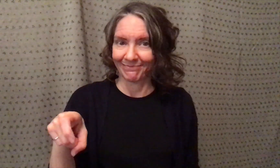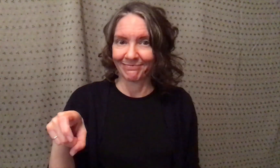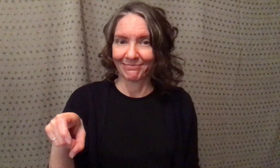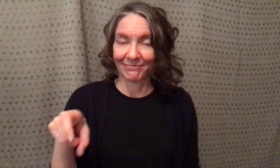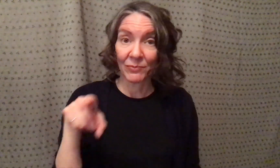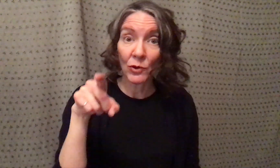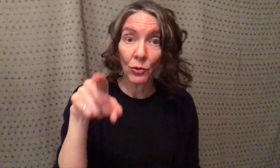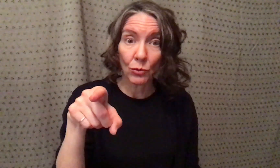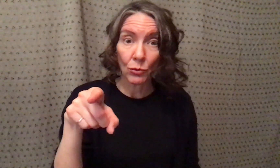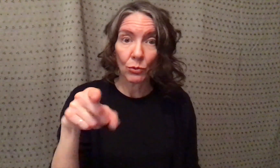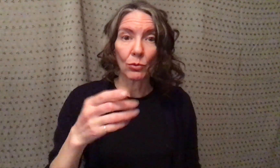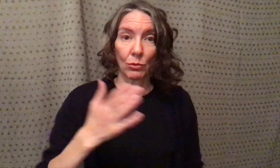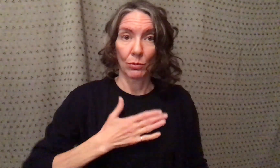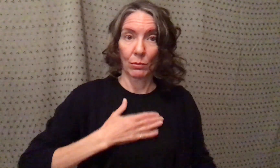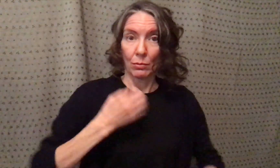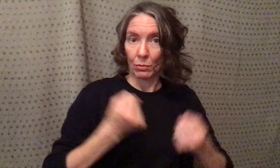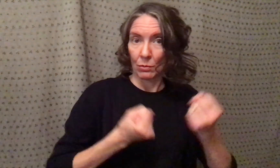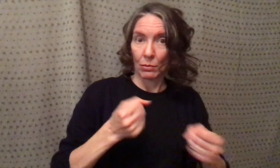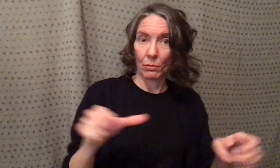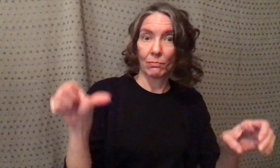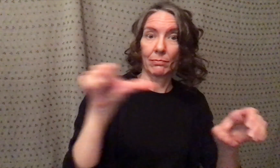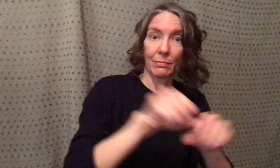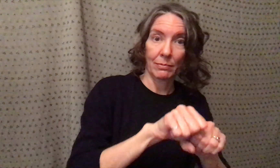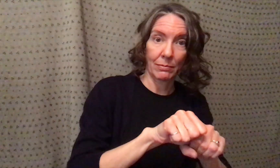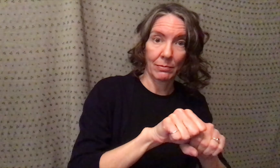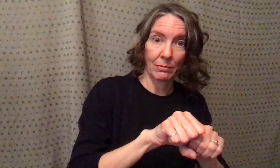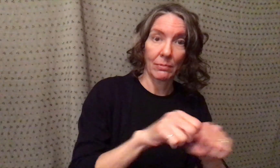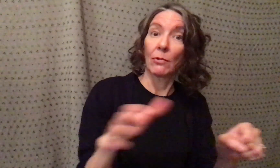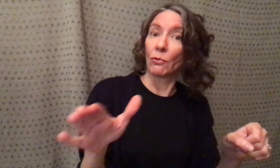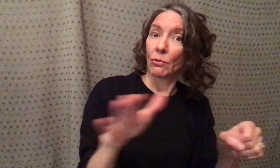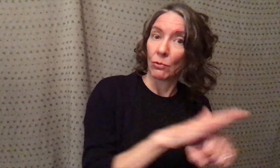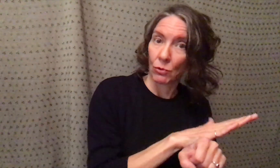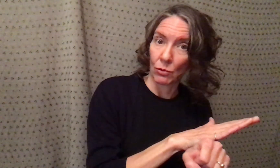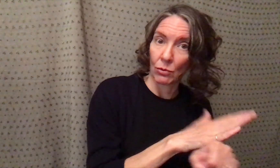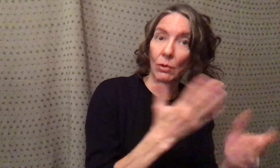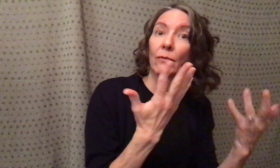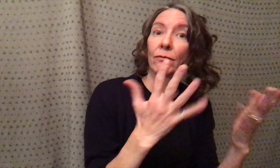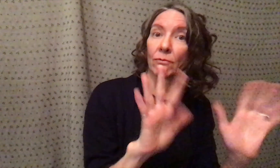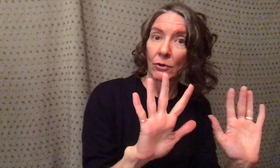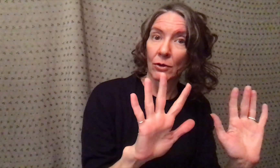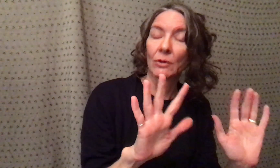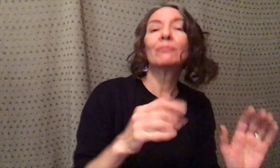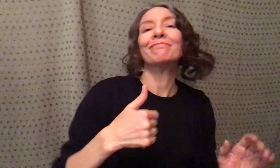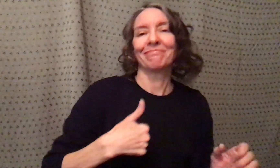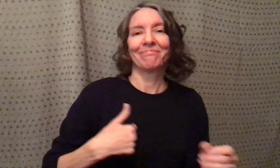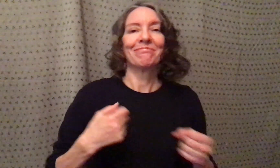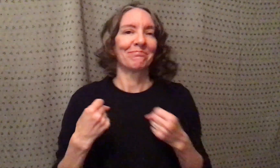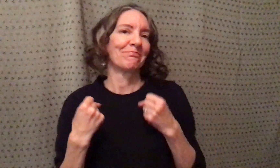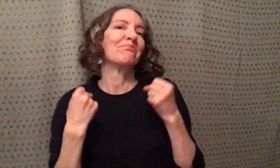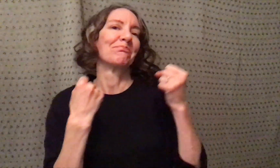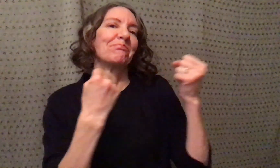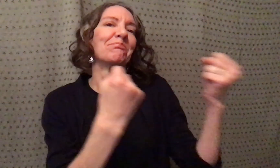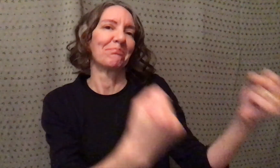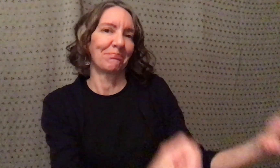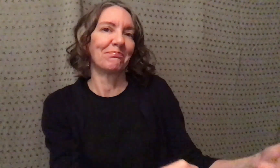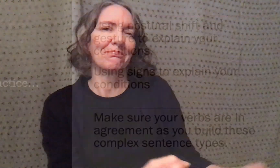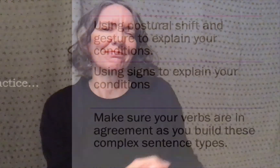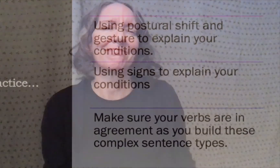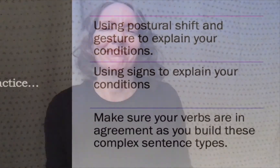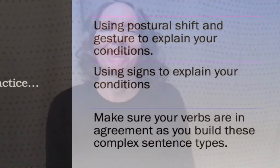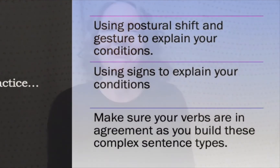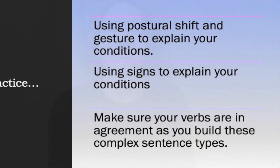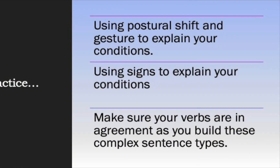needs gas. If you take my car and fill the gas tank, when you're done I'll drive." For